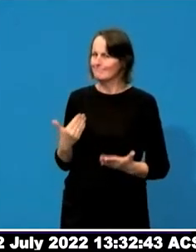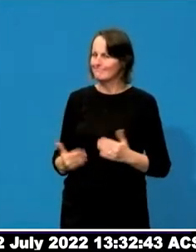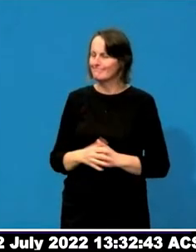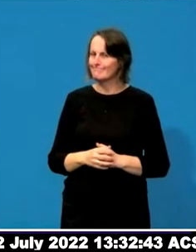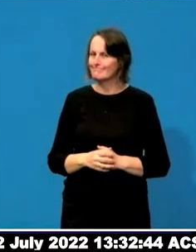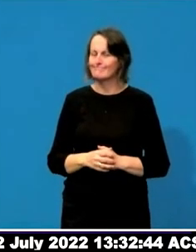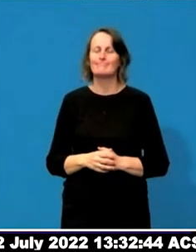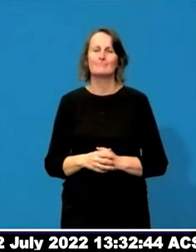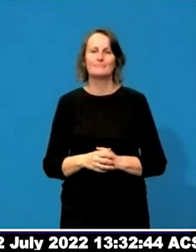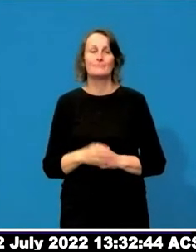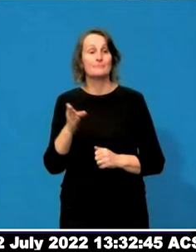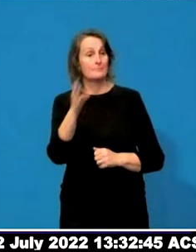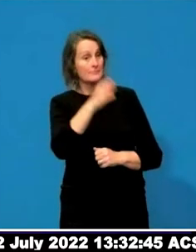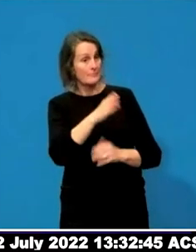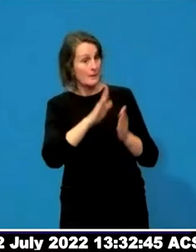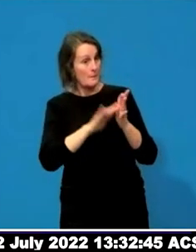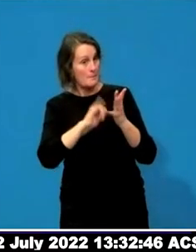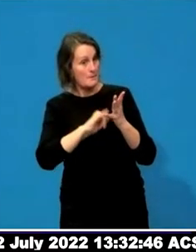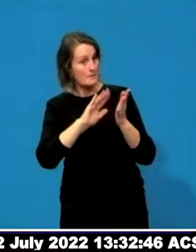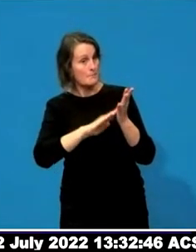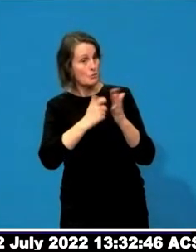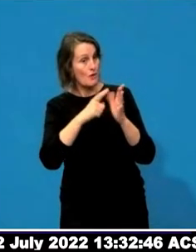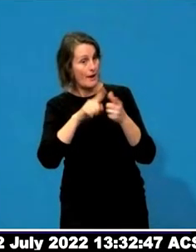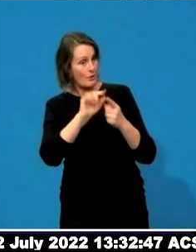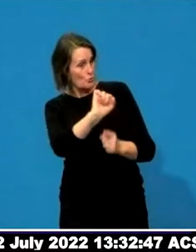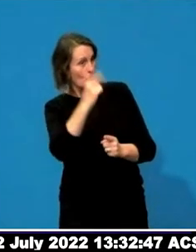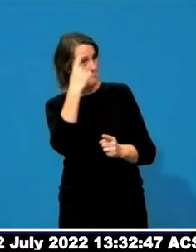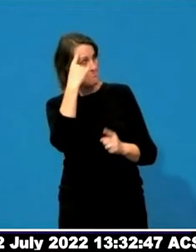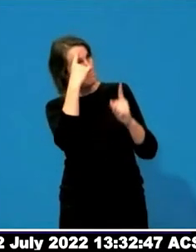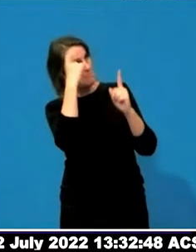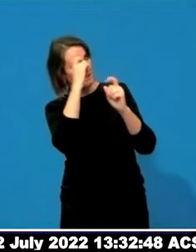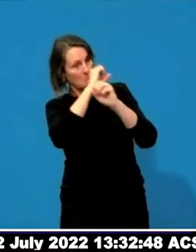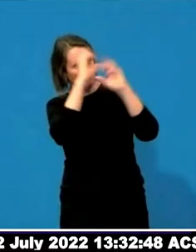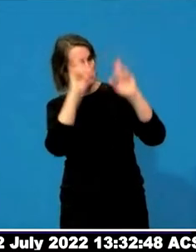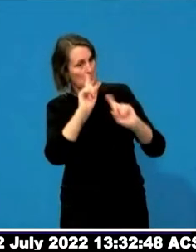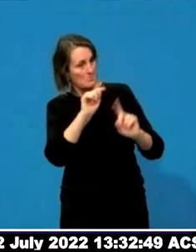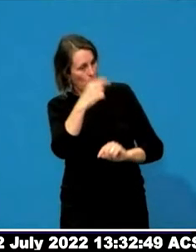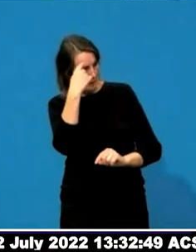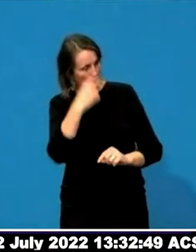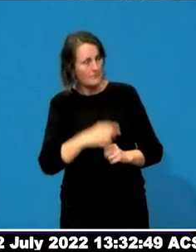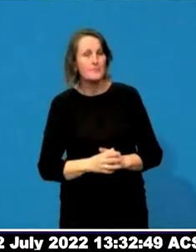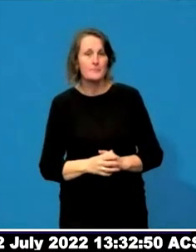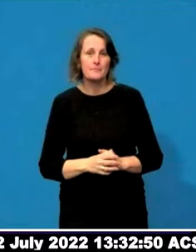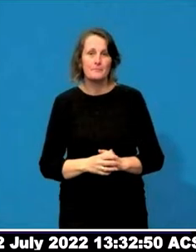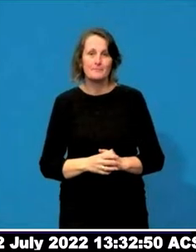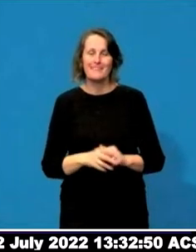MS McMAHON: Ms McRae, what's your observations? MS McRAE: I think, yeah, like Margaret, it's pretty difficult.